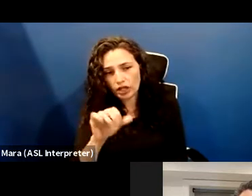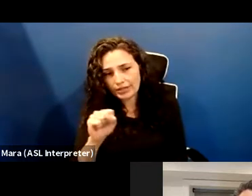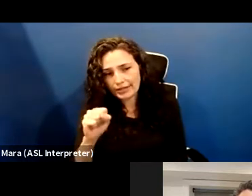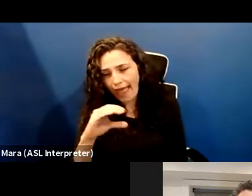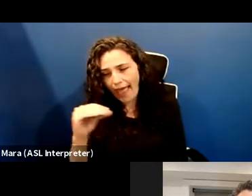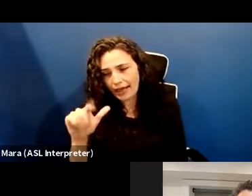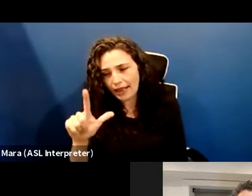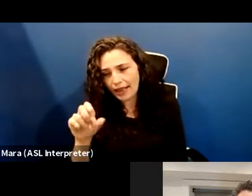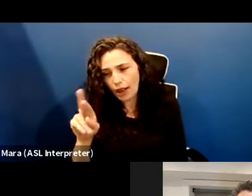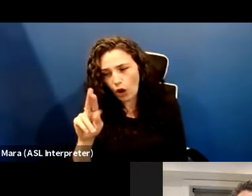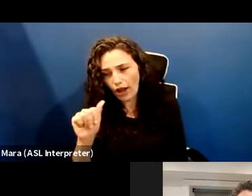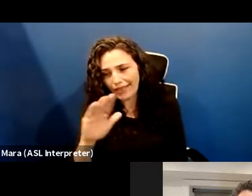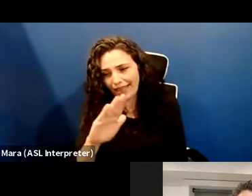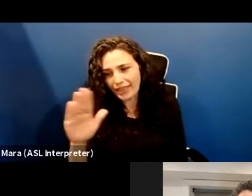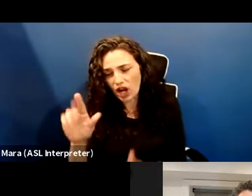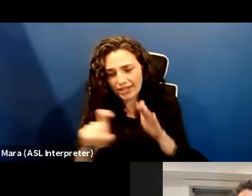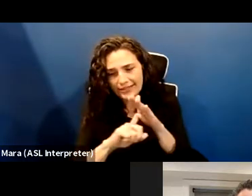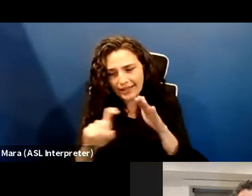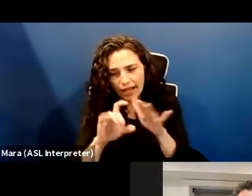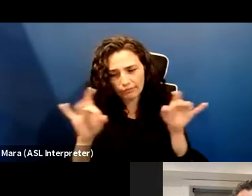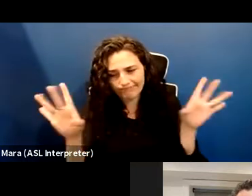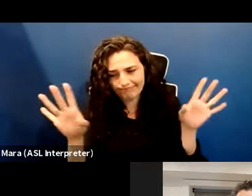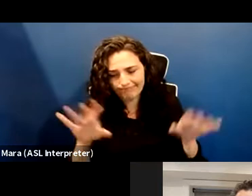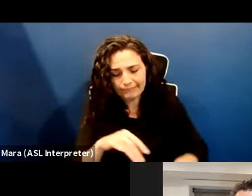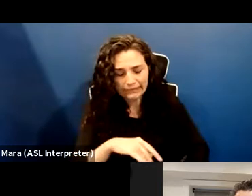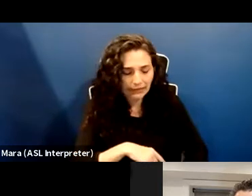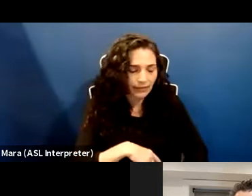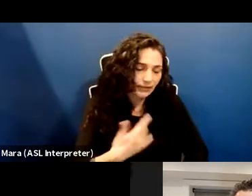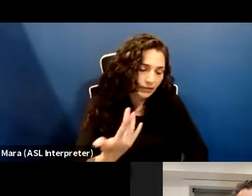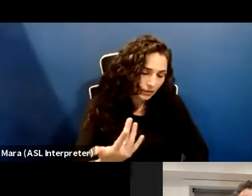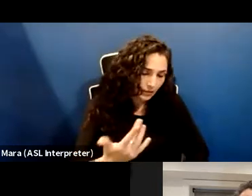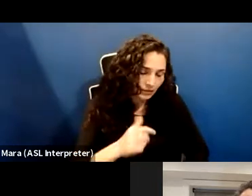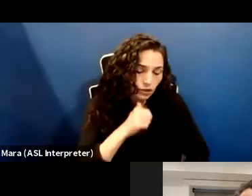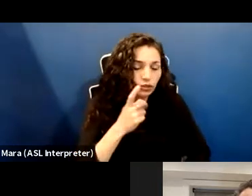And, you know, you don't realize, and again this goes back to your first question is,